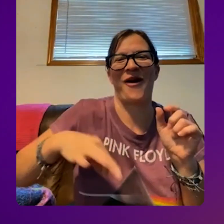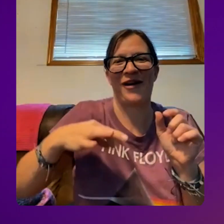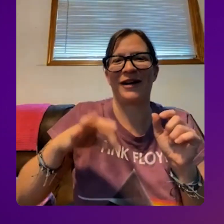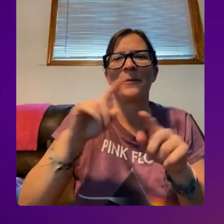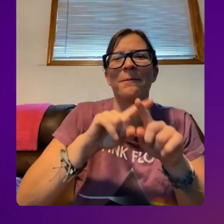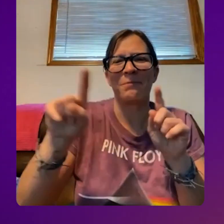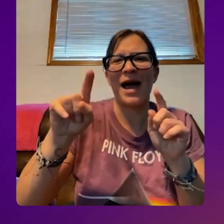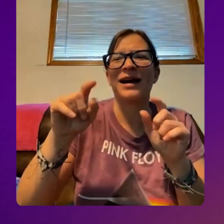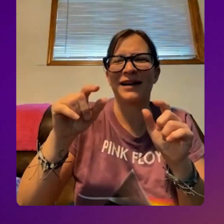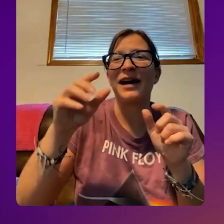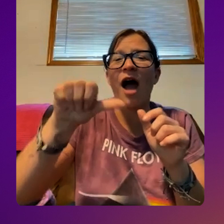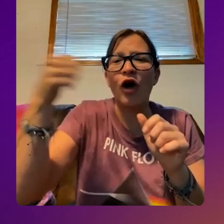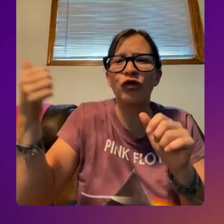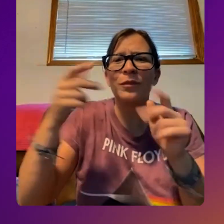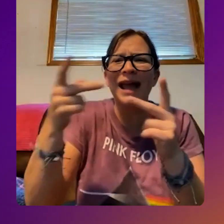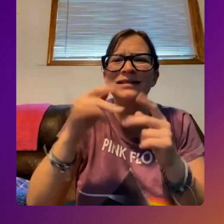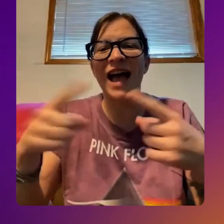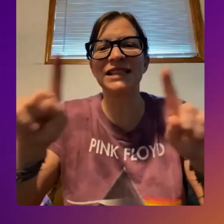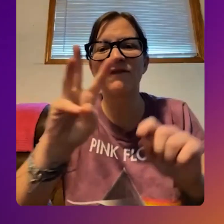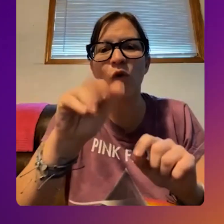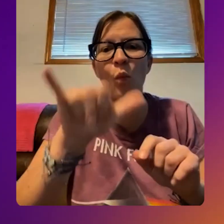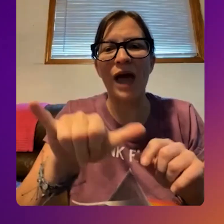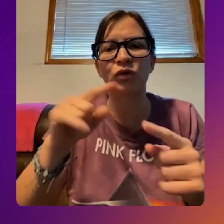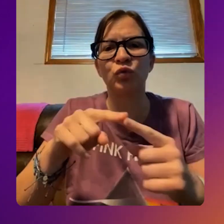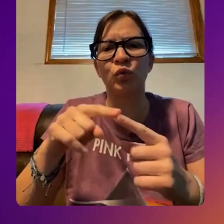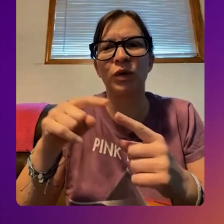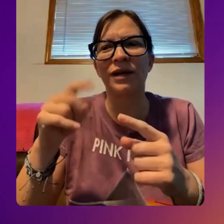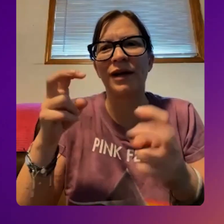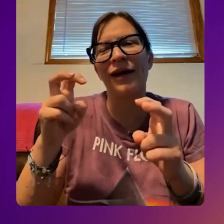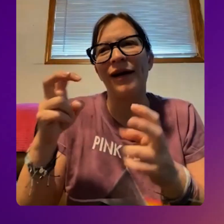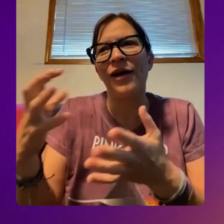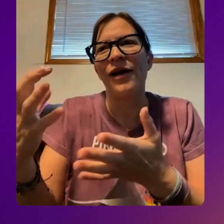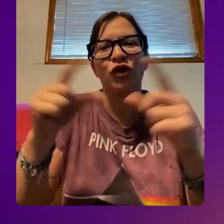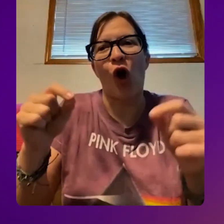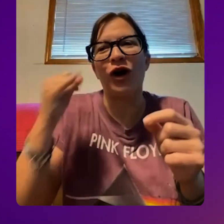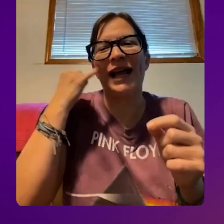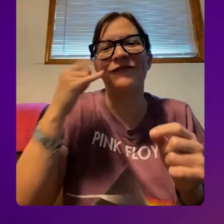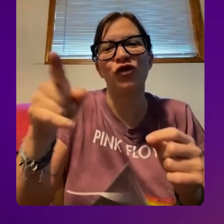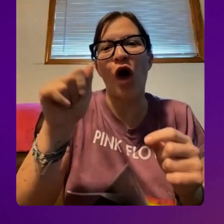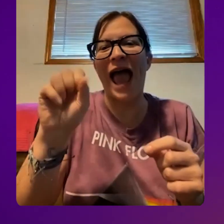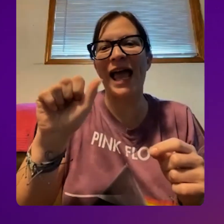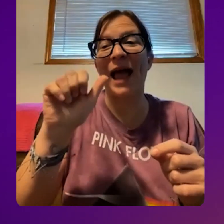I get the best points out of that. This is the most effective way to earn a gift card.